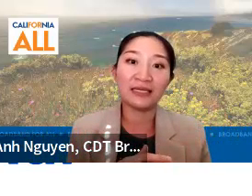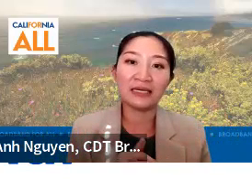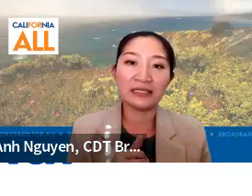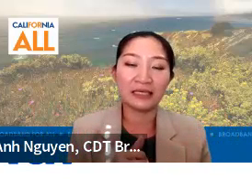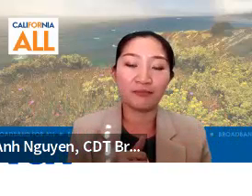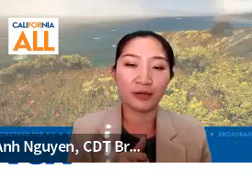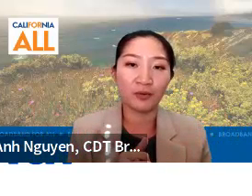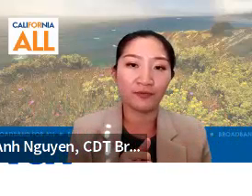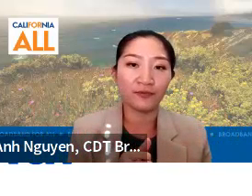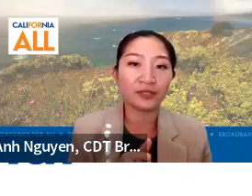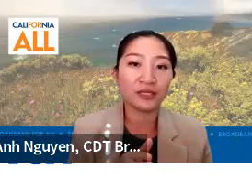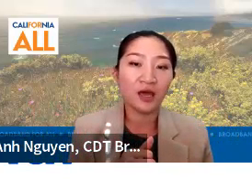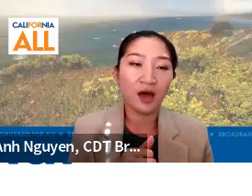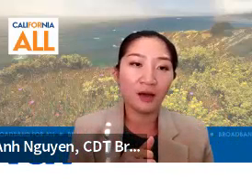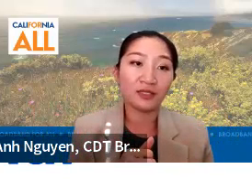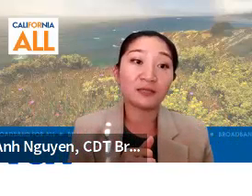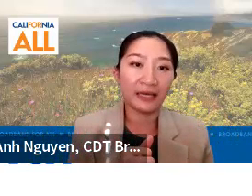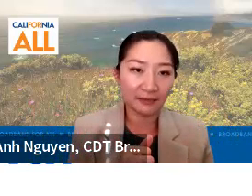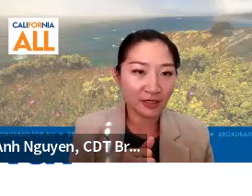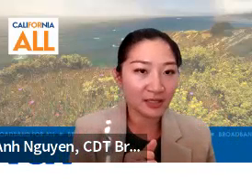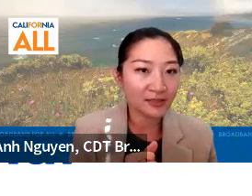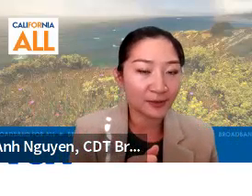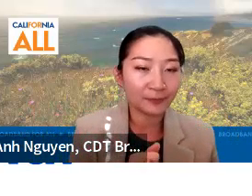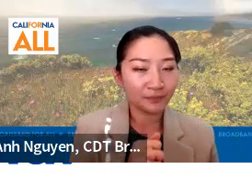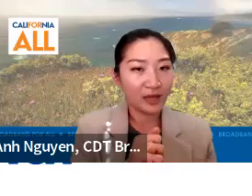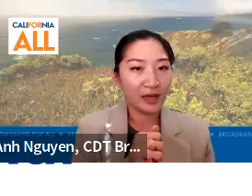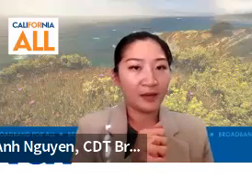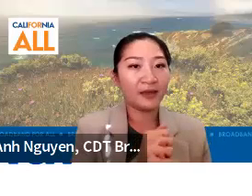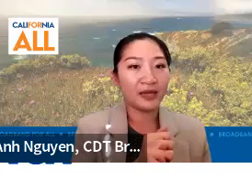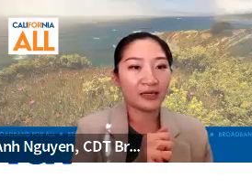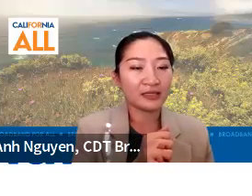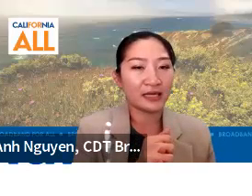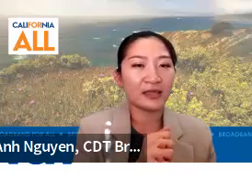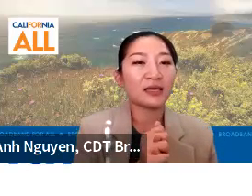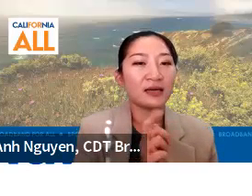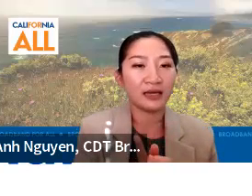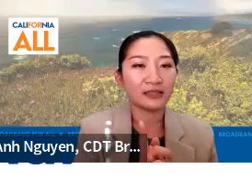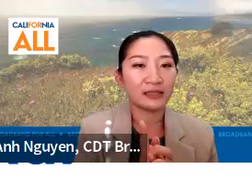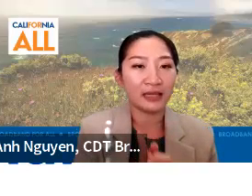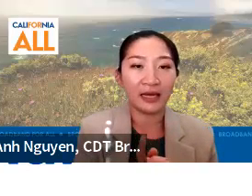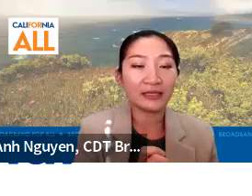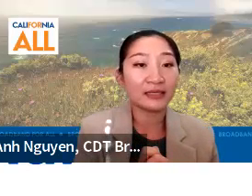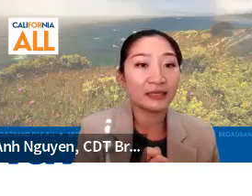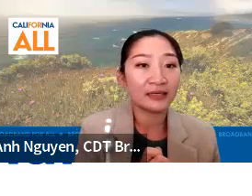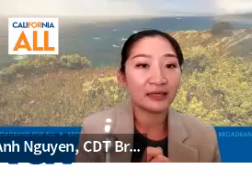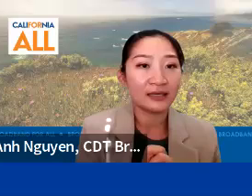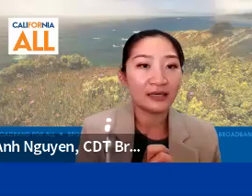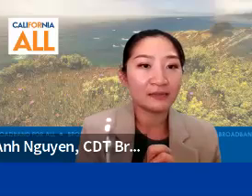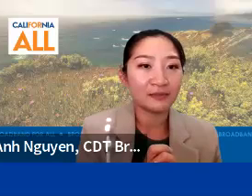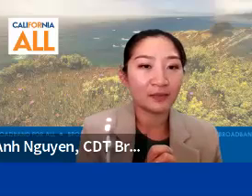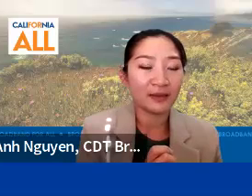ideas and bring more folks. And to this planning process so and I think next slide could be